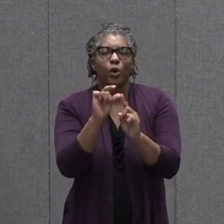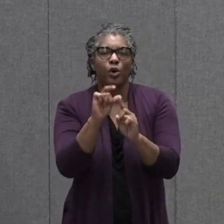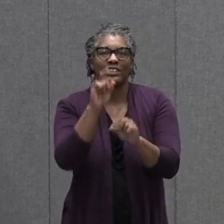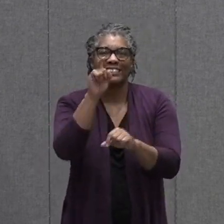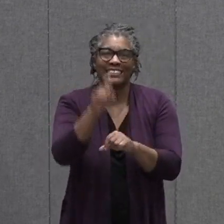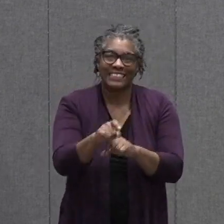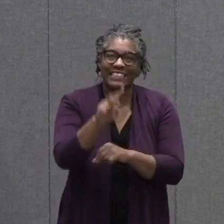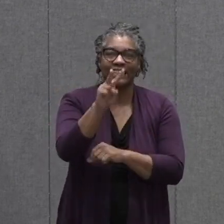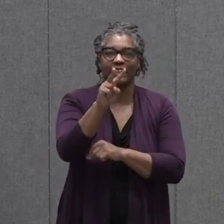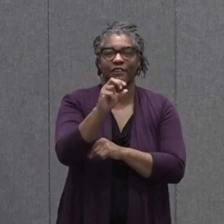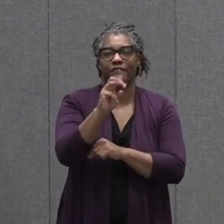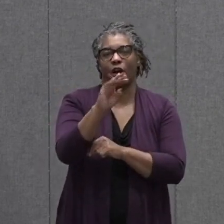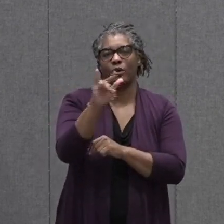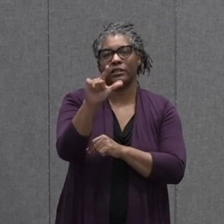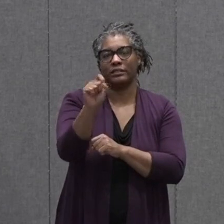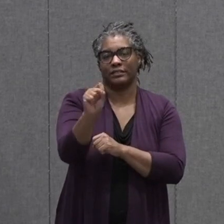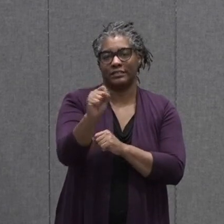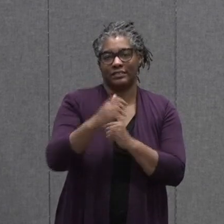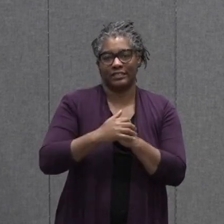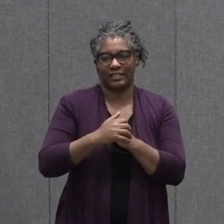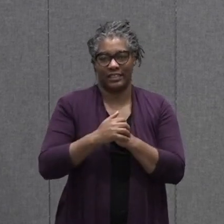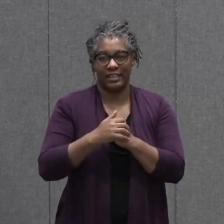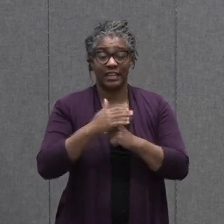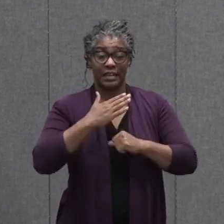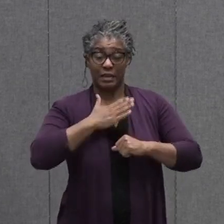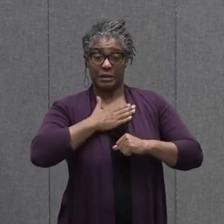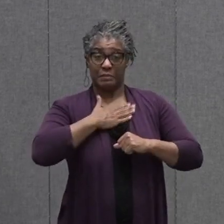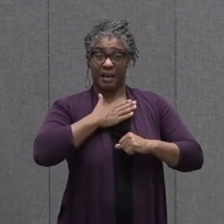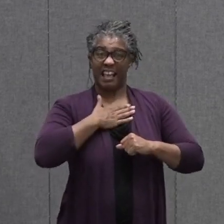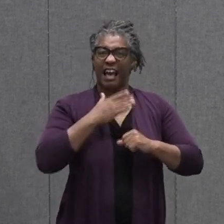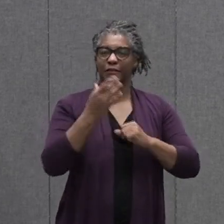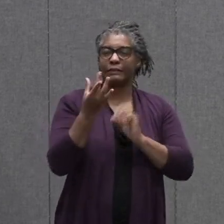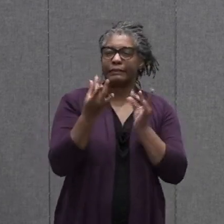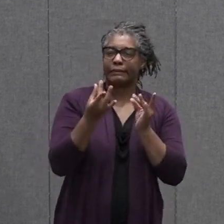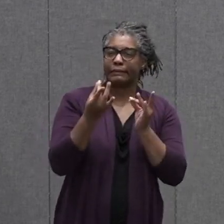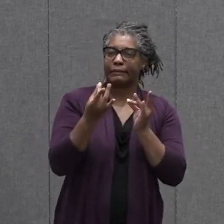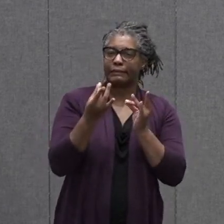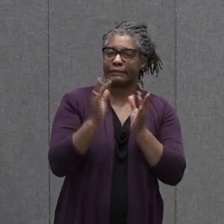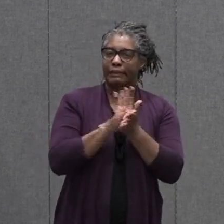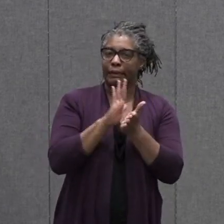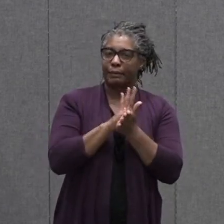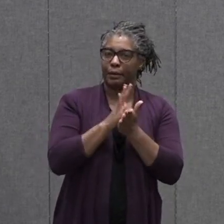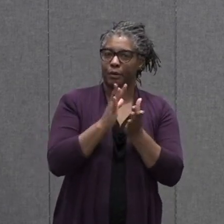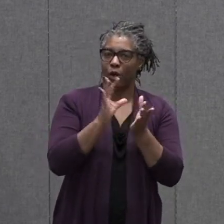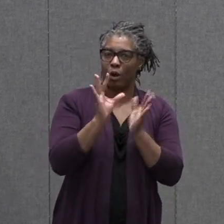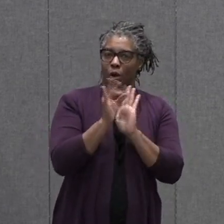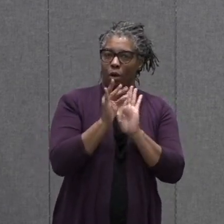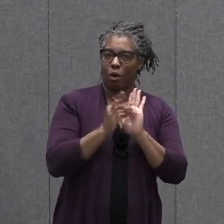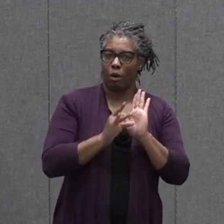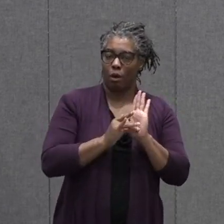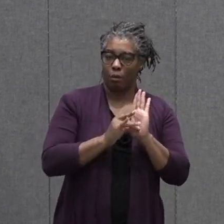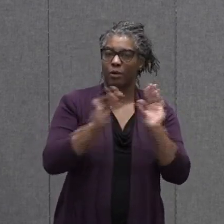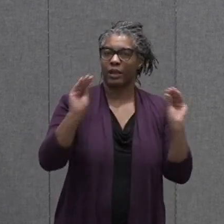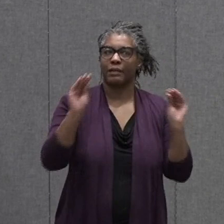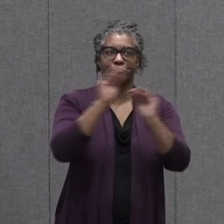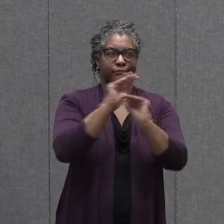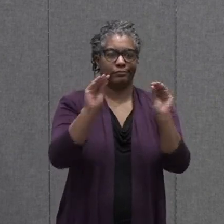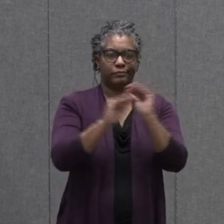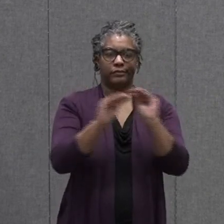I wrote my letters on sticky notes, so that I can move them around for you, but you can just use your letter tiles